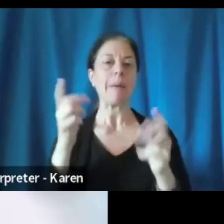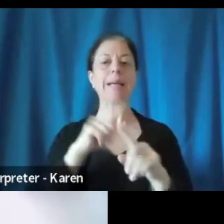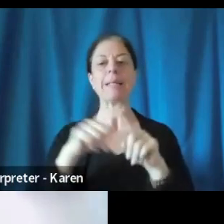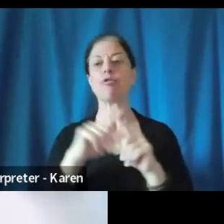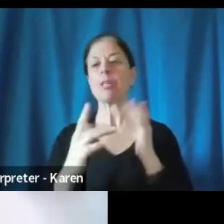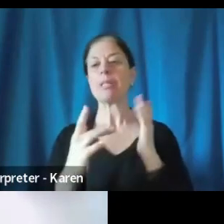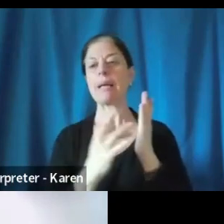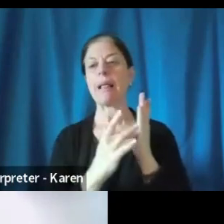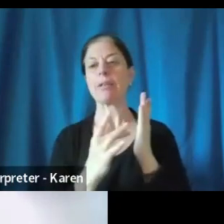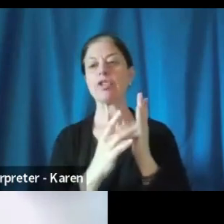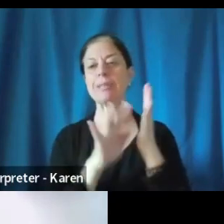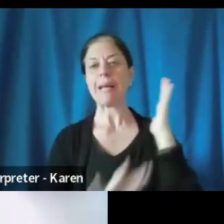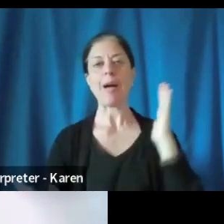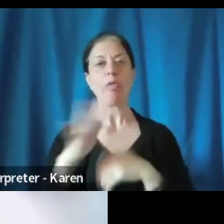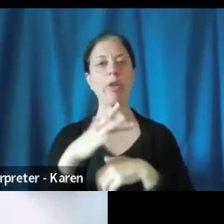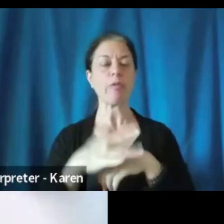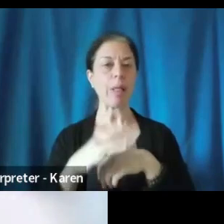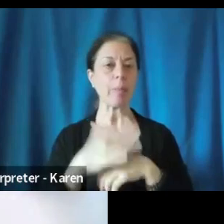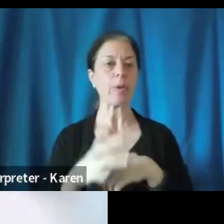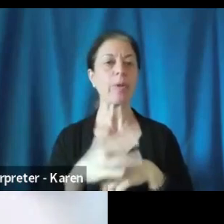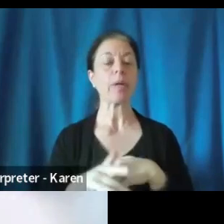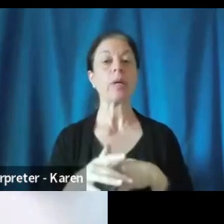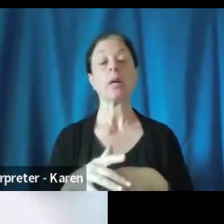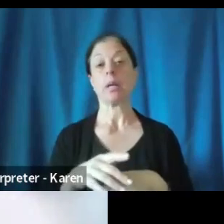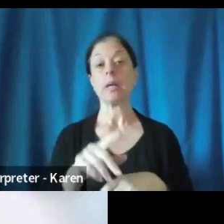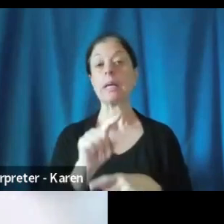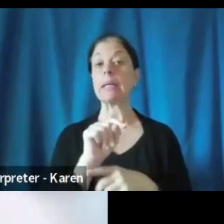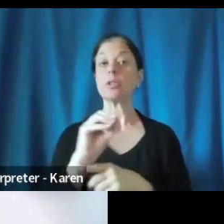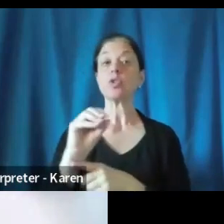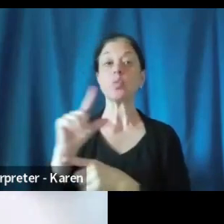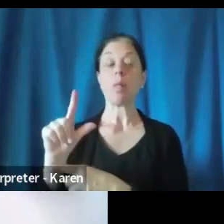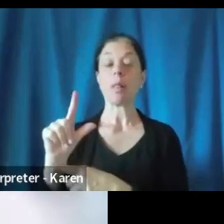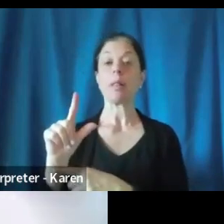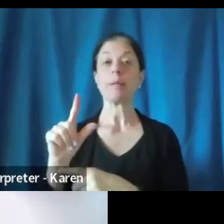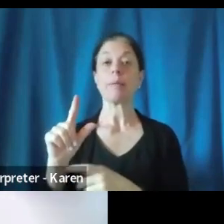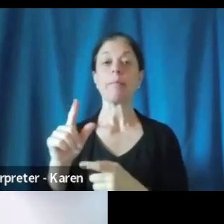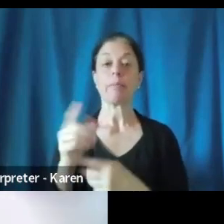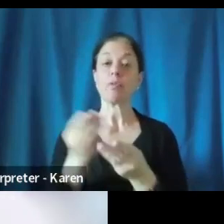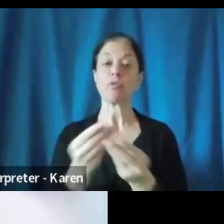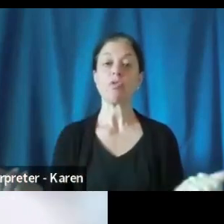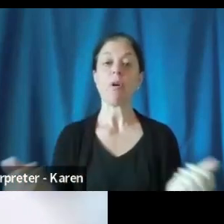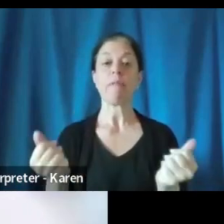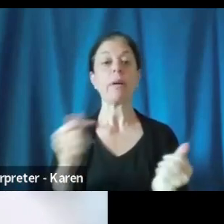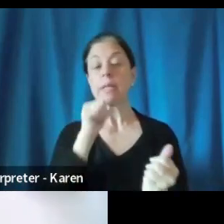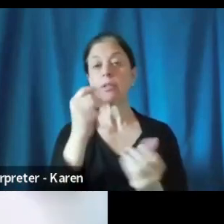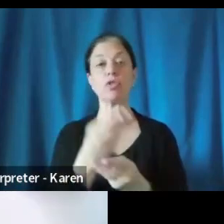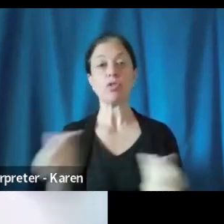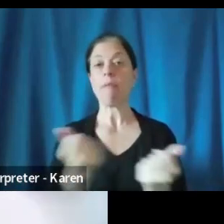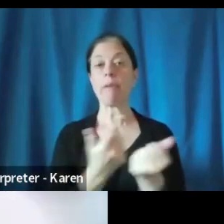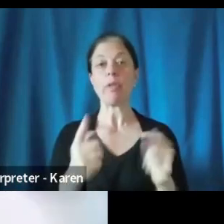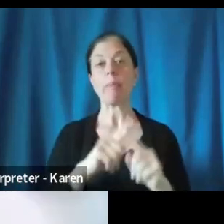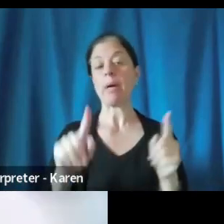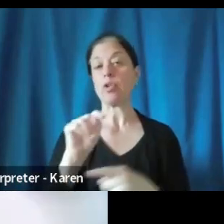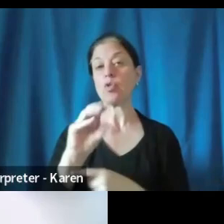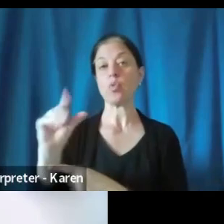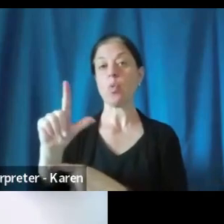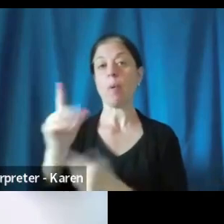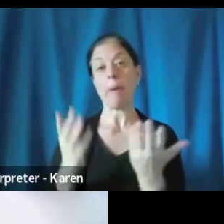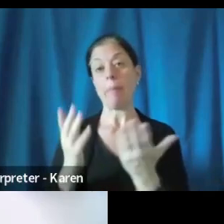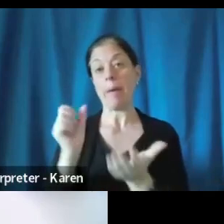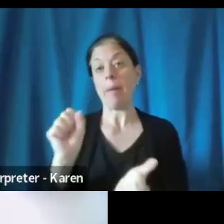closed caption apps out there that you can get and so there's so many different technologies out there that it's a tool, yes. It's not going to solve